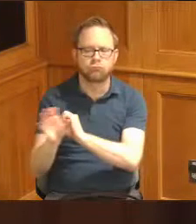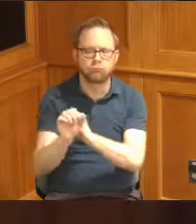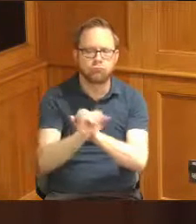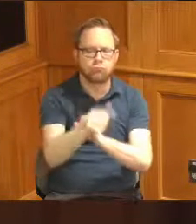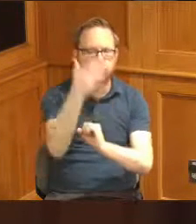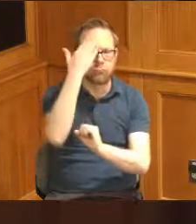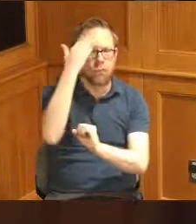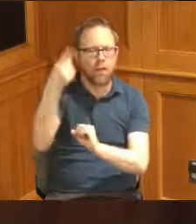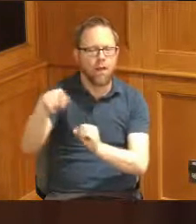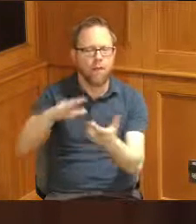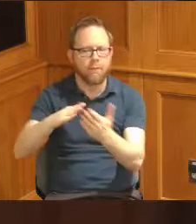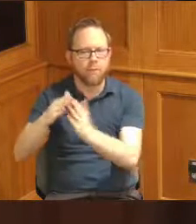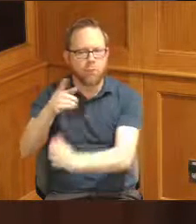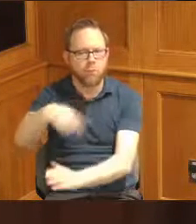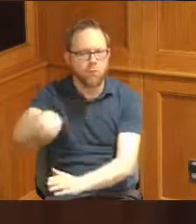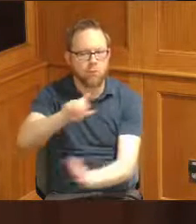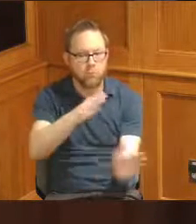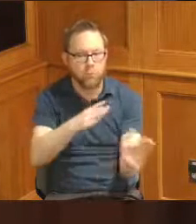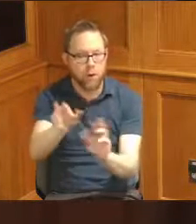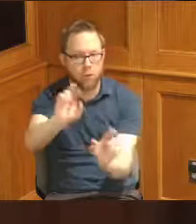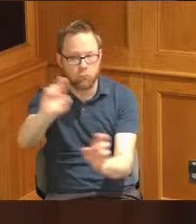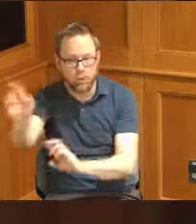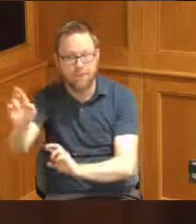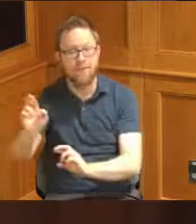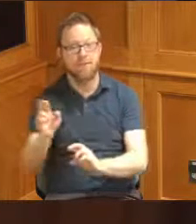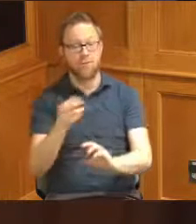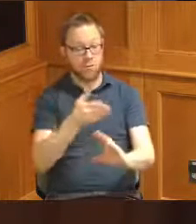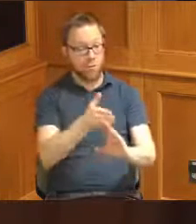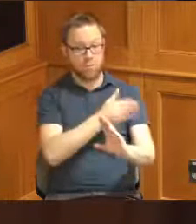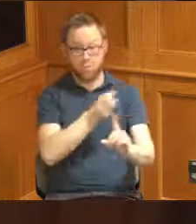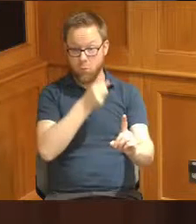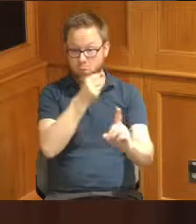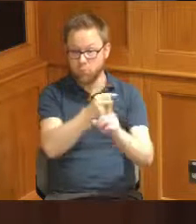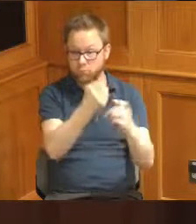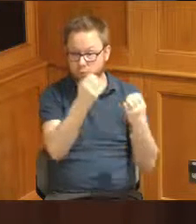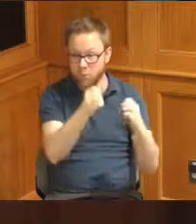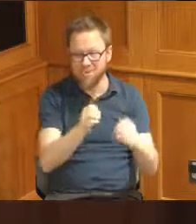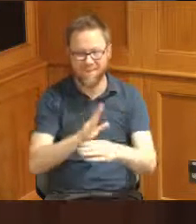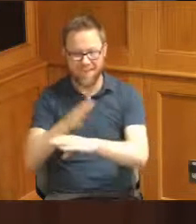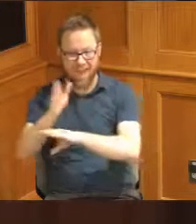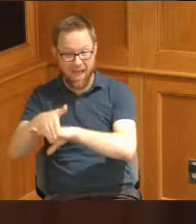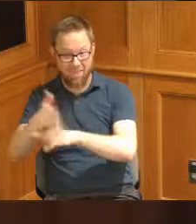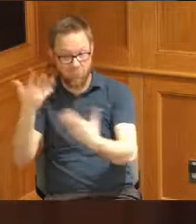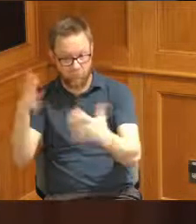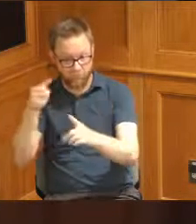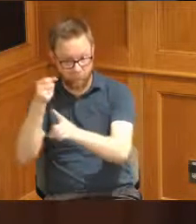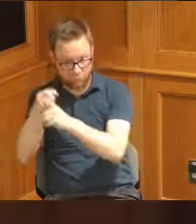that we're prepared to help residents after before and after a disaster and so I just appreciate you